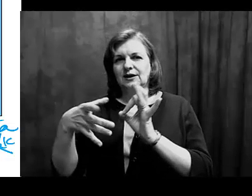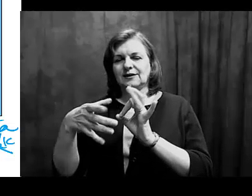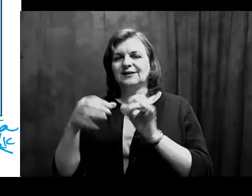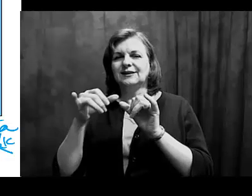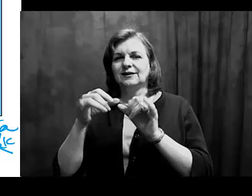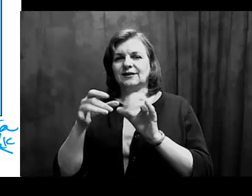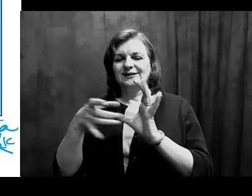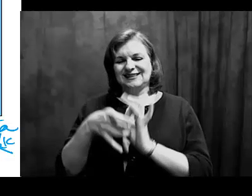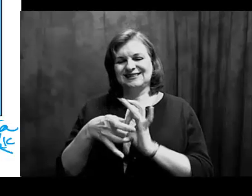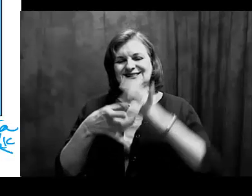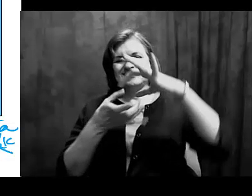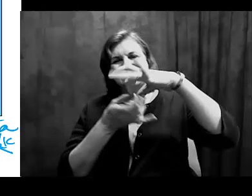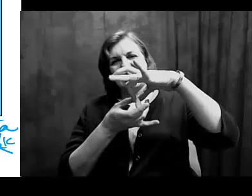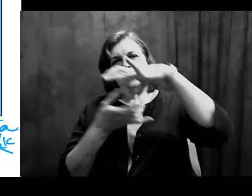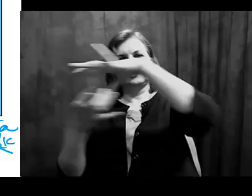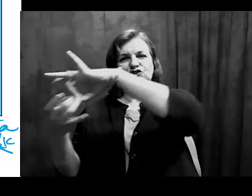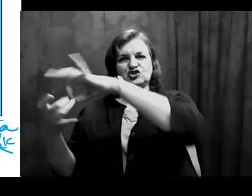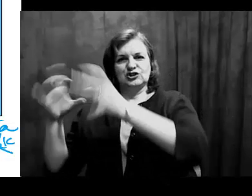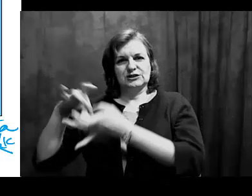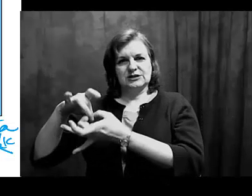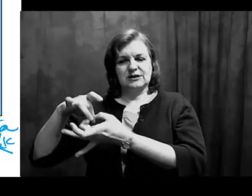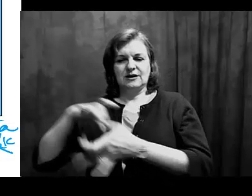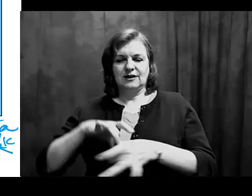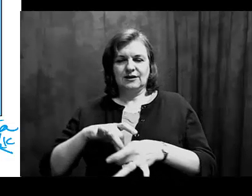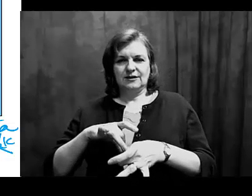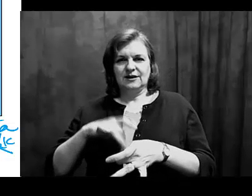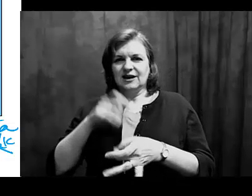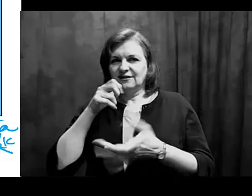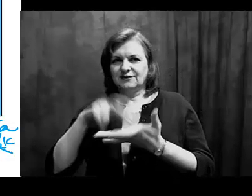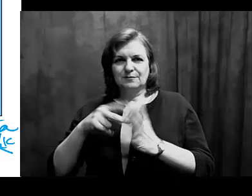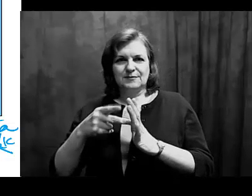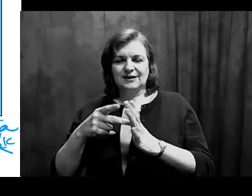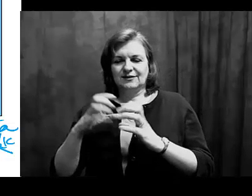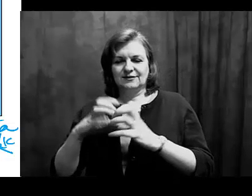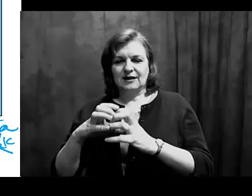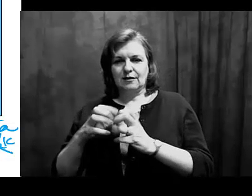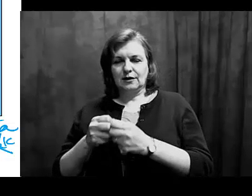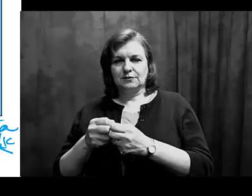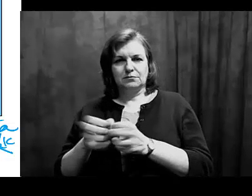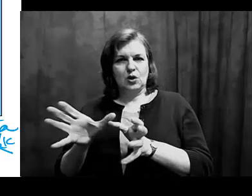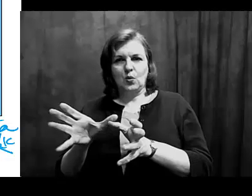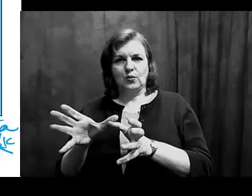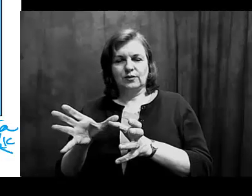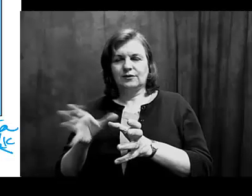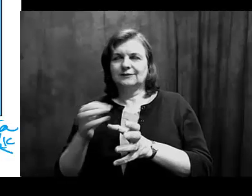wall you see that here but it doesn't completely break it stays attached